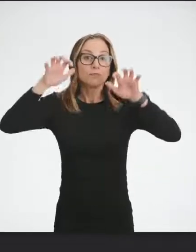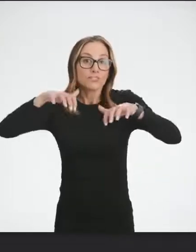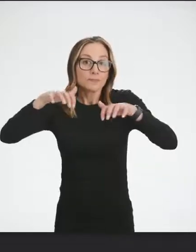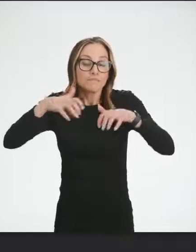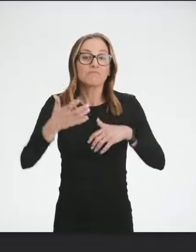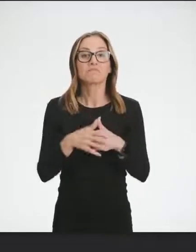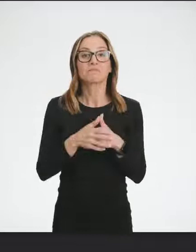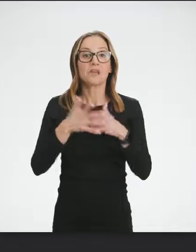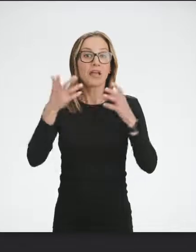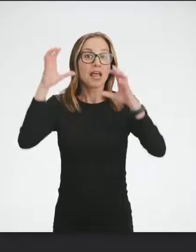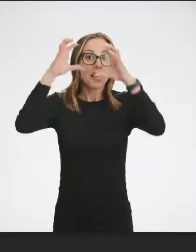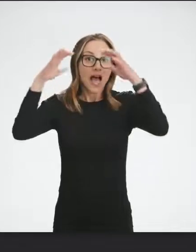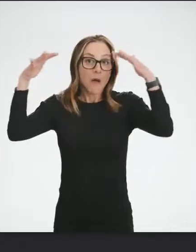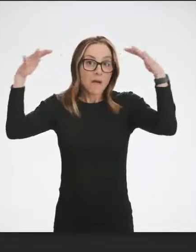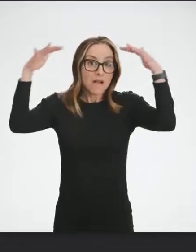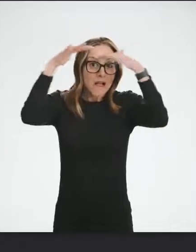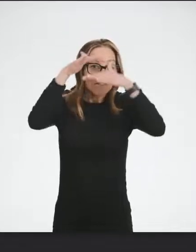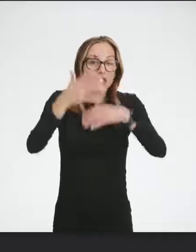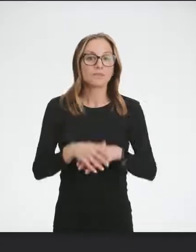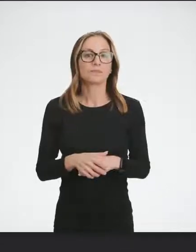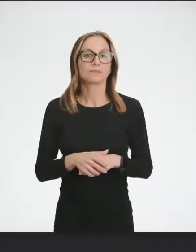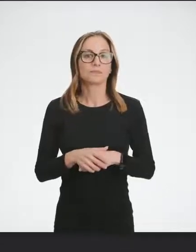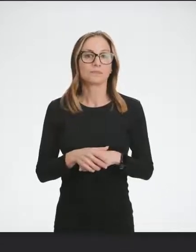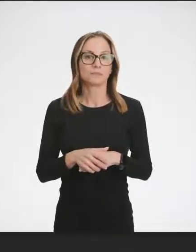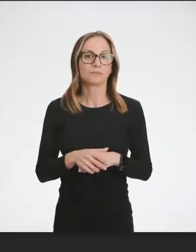cloud cover.